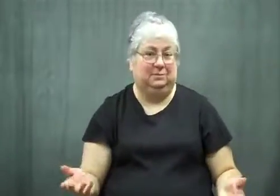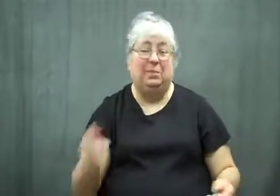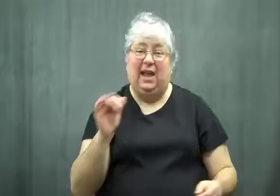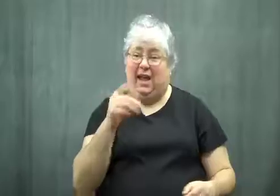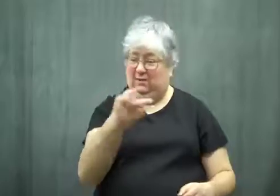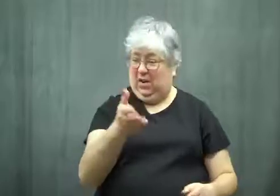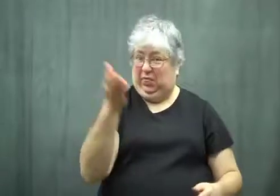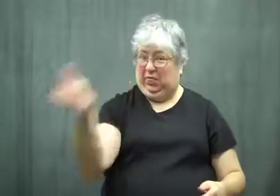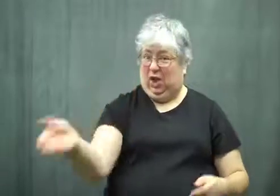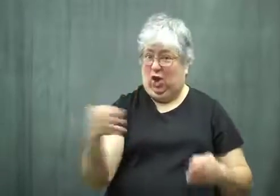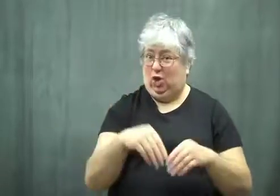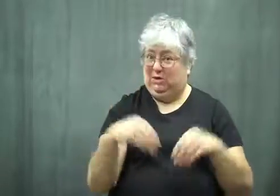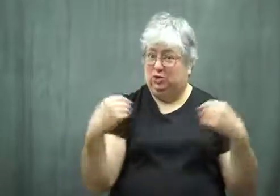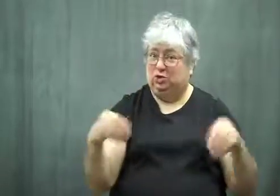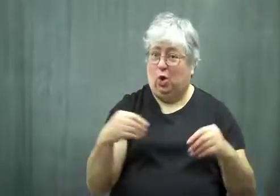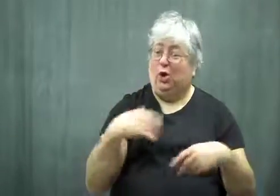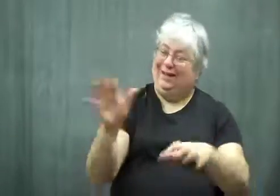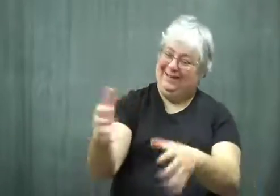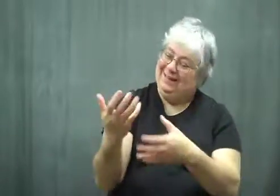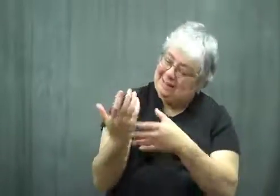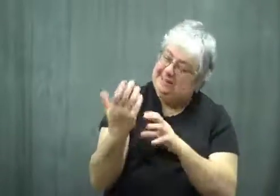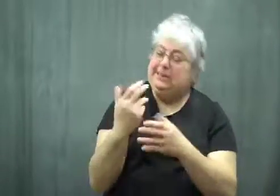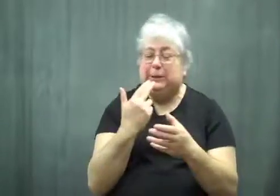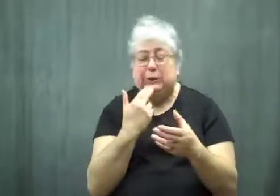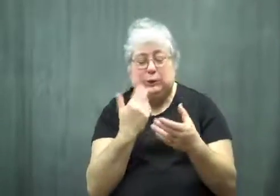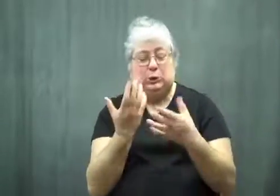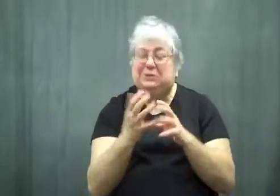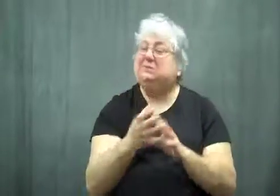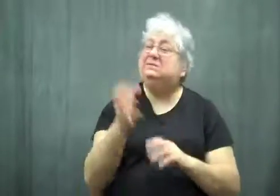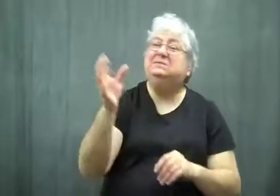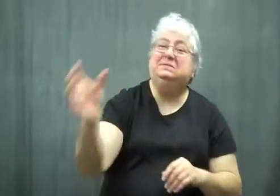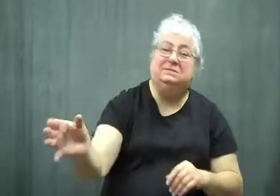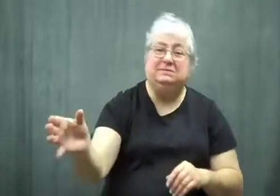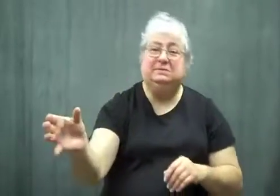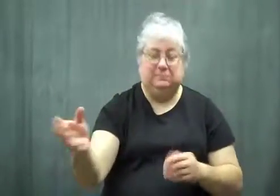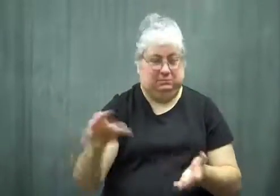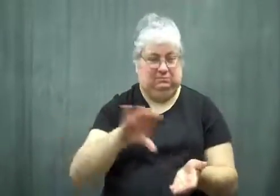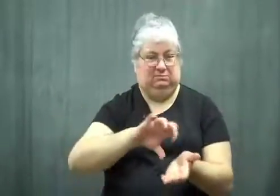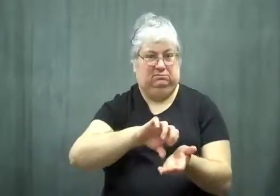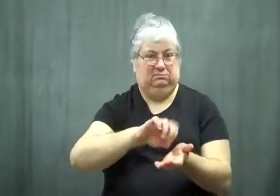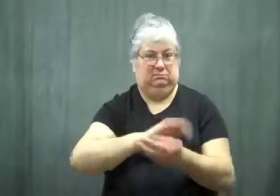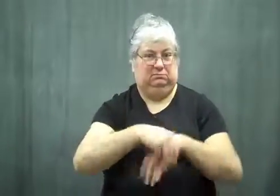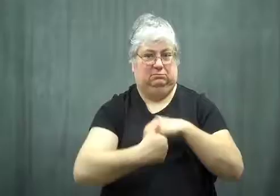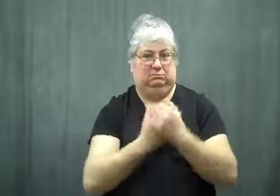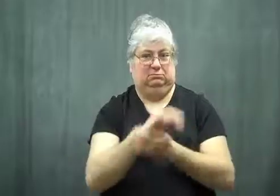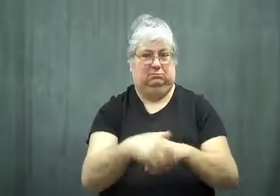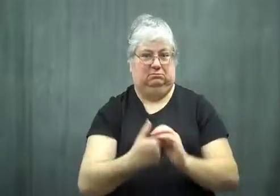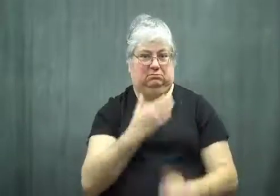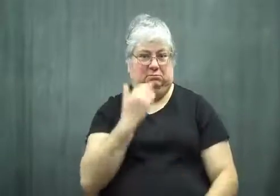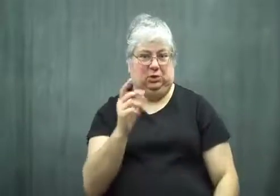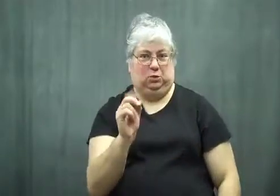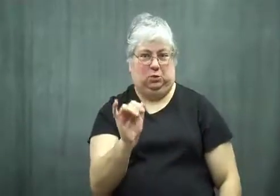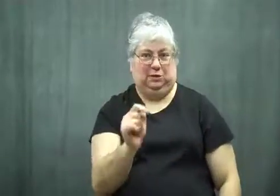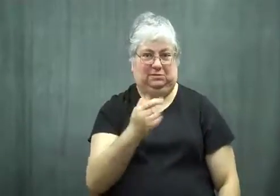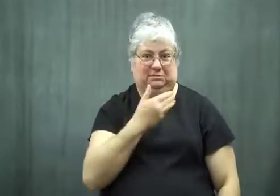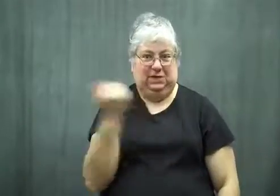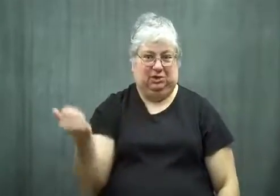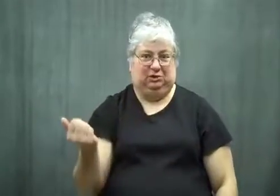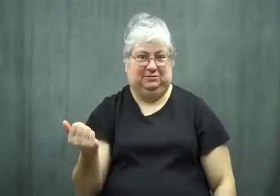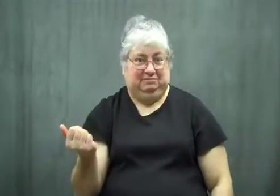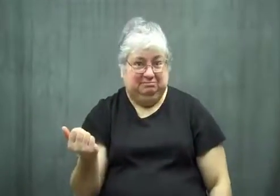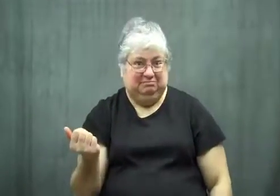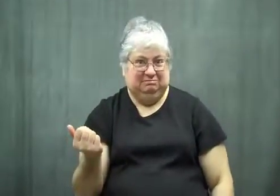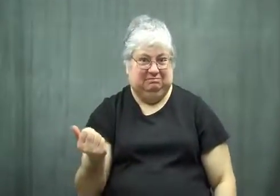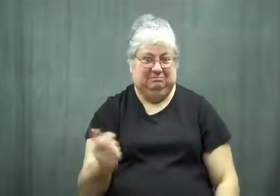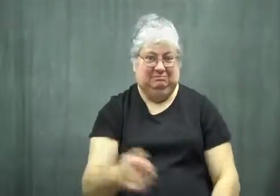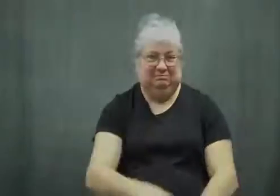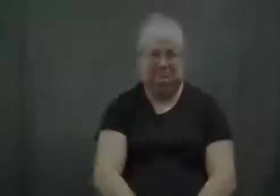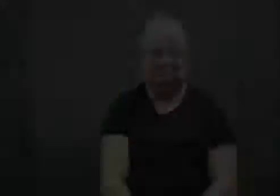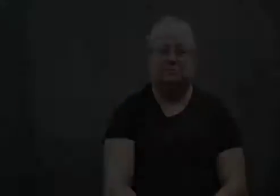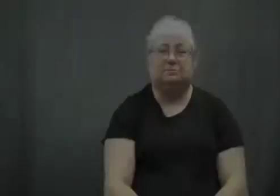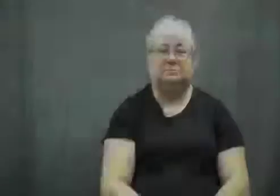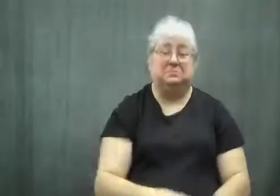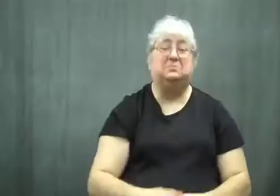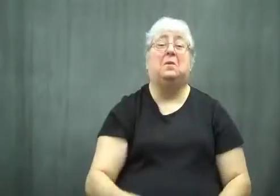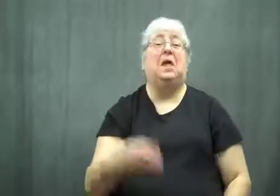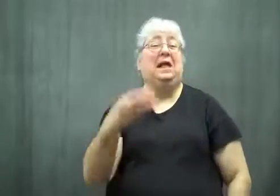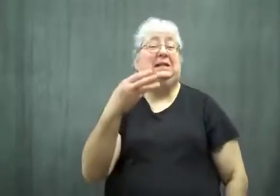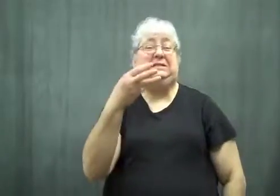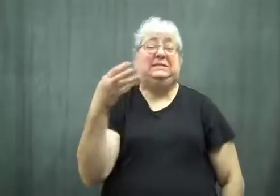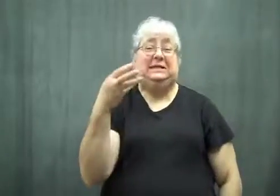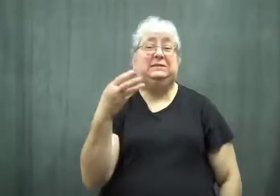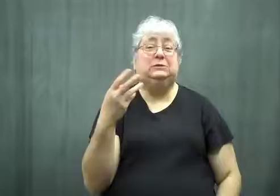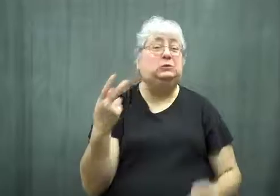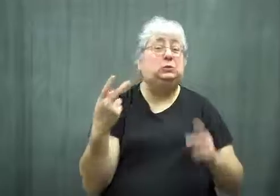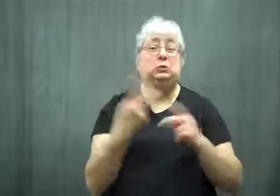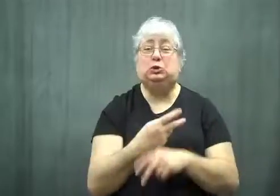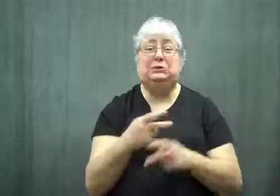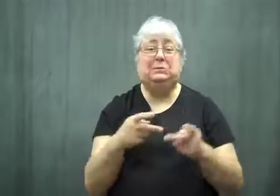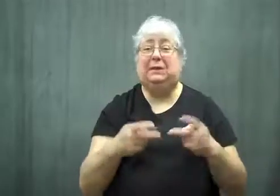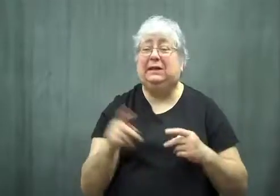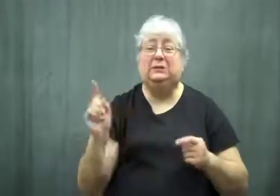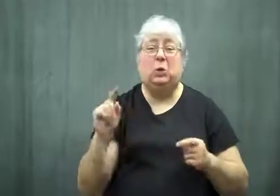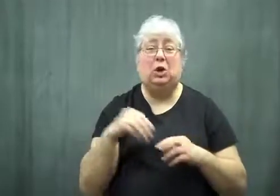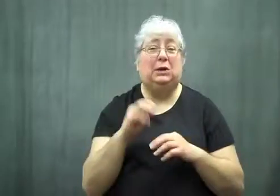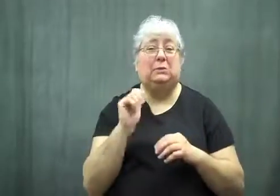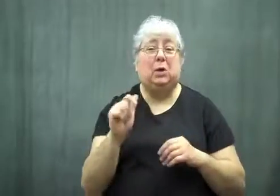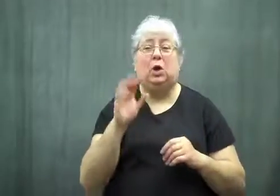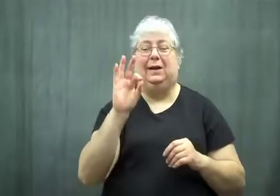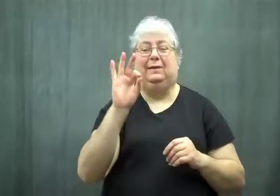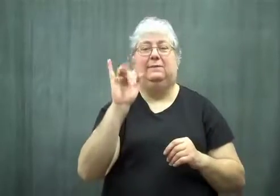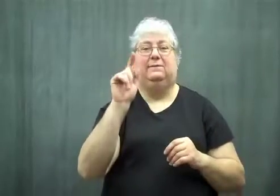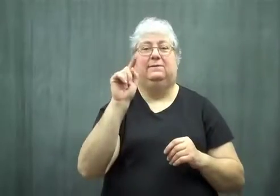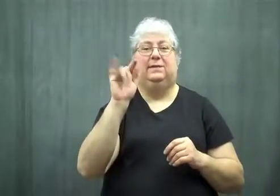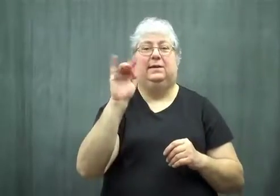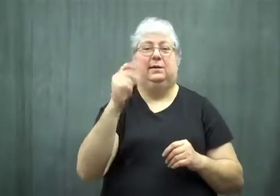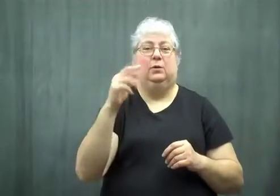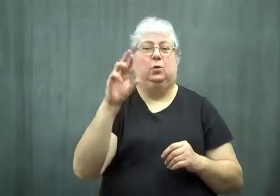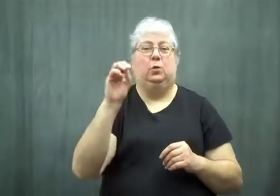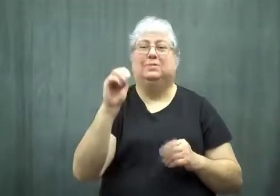If you're handling toys in a store, you better hit the sanitizer afterwards.